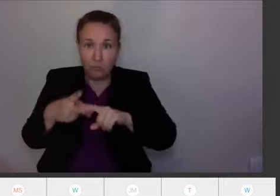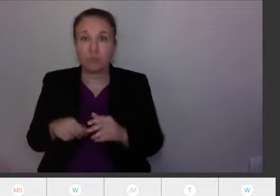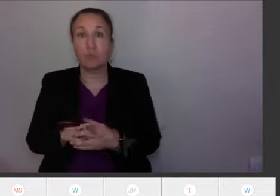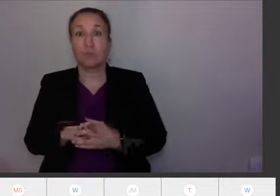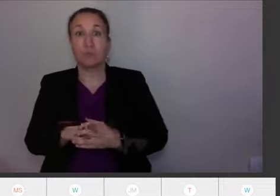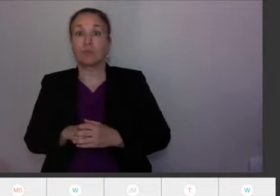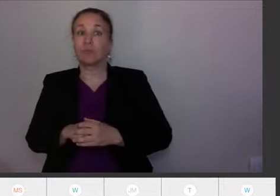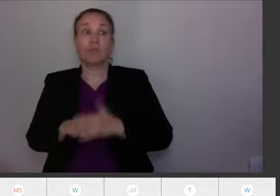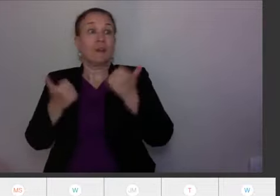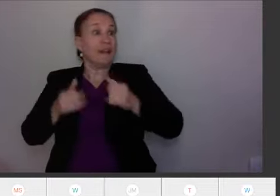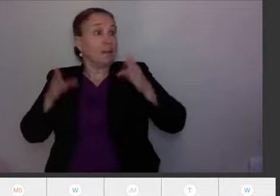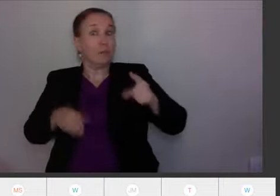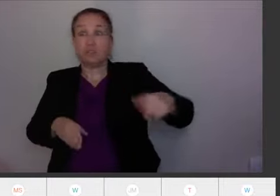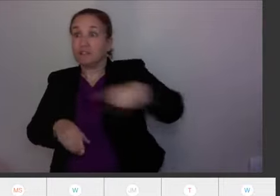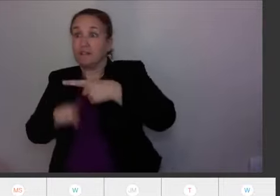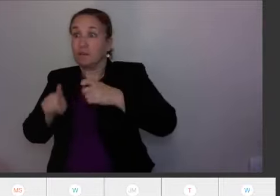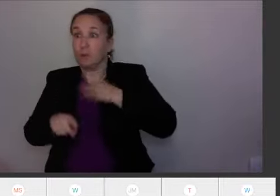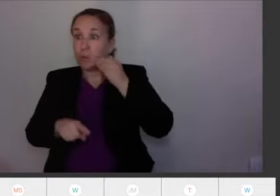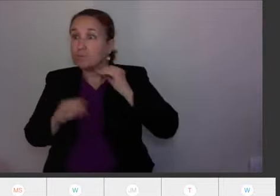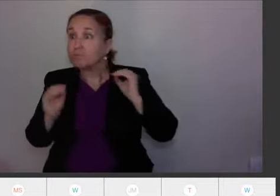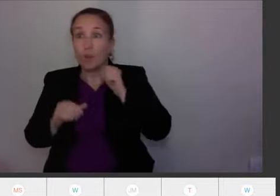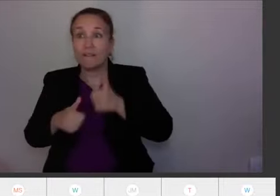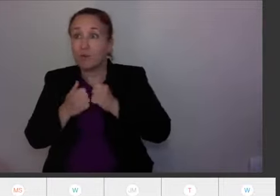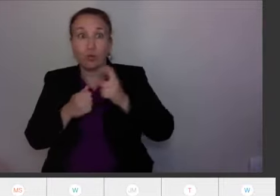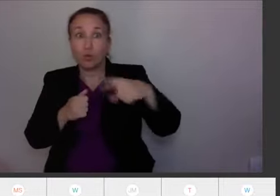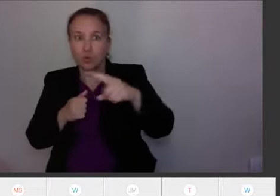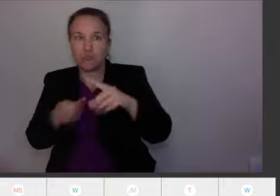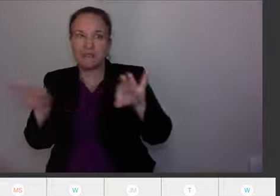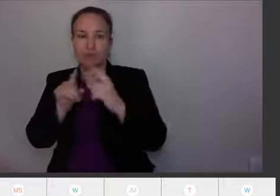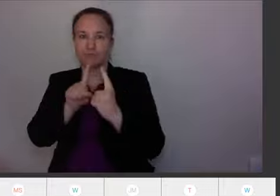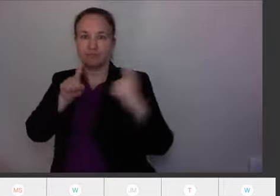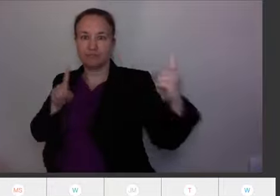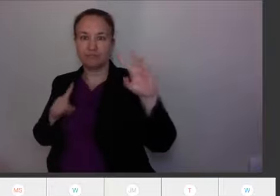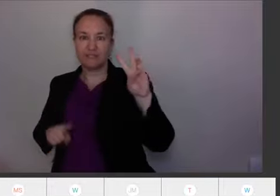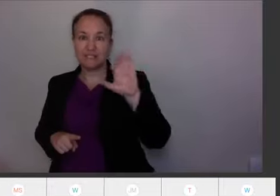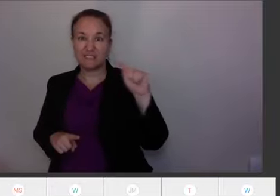anyone who's not in your household this is really hard to do we naturally